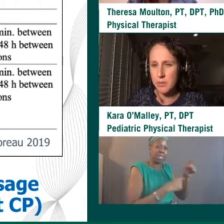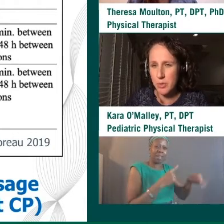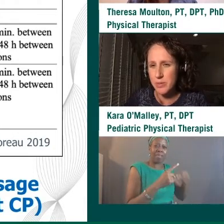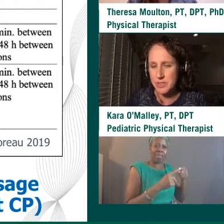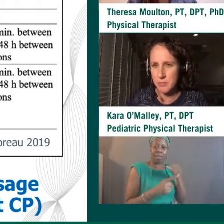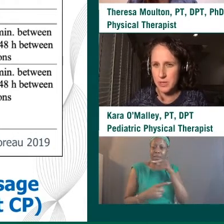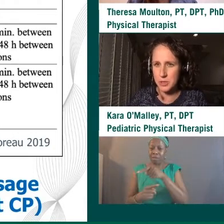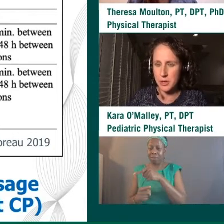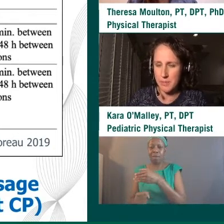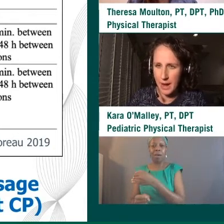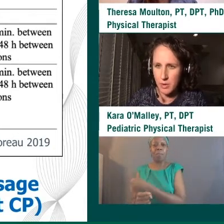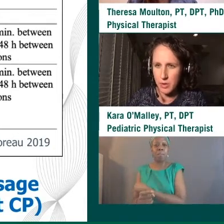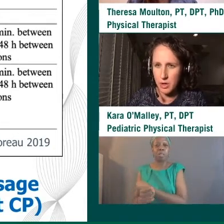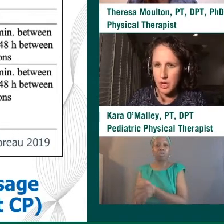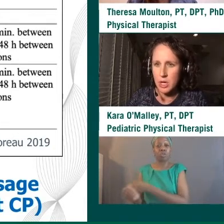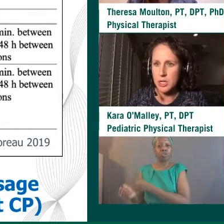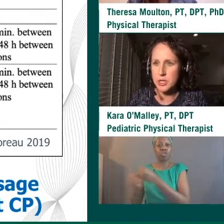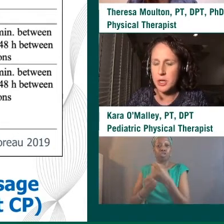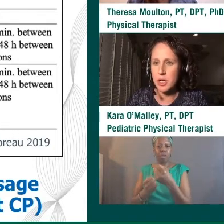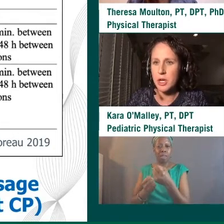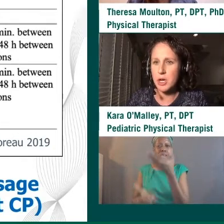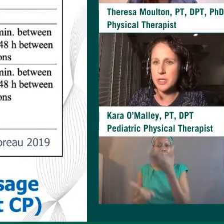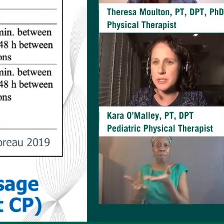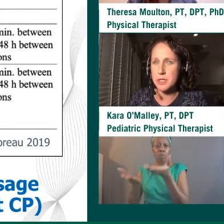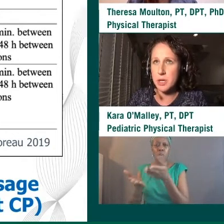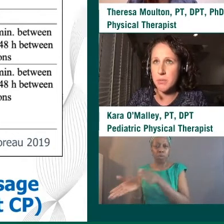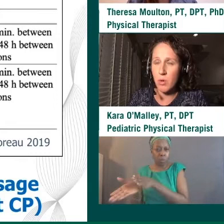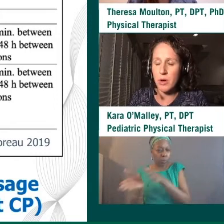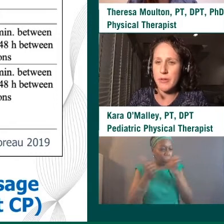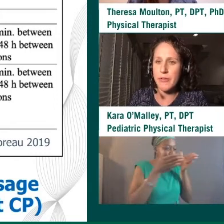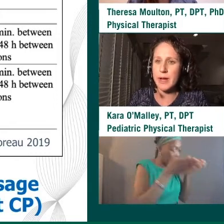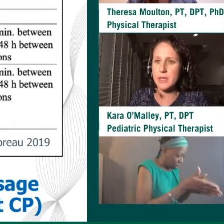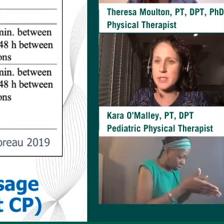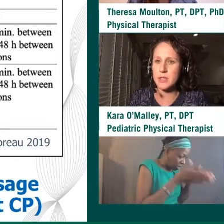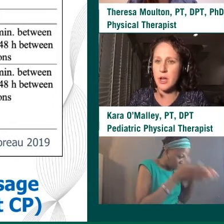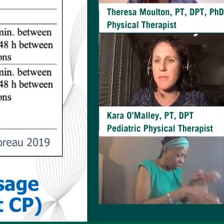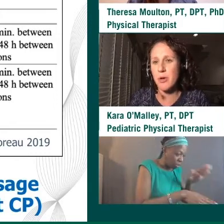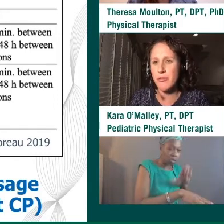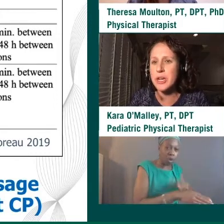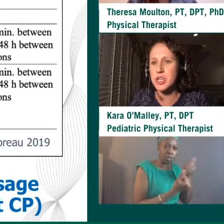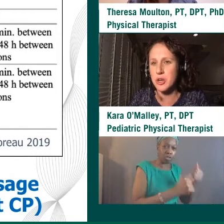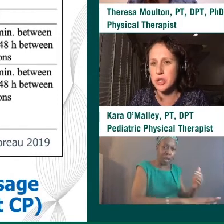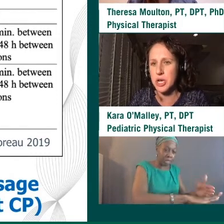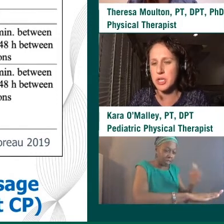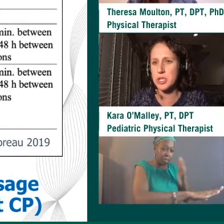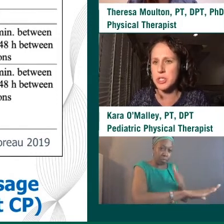Improvements in muscle power to see more effects, more functional changes.